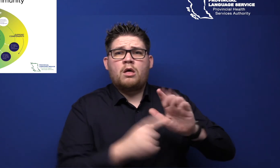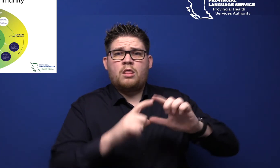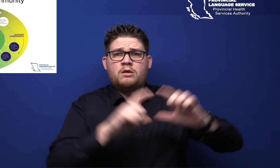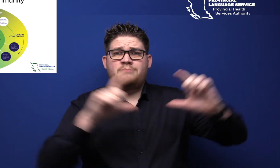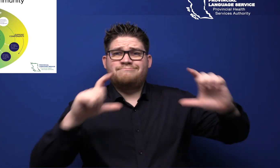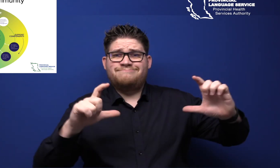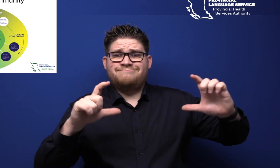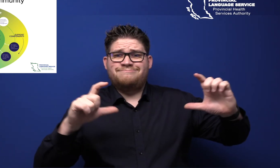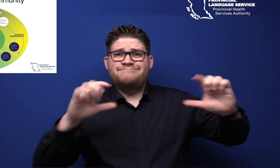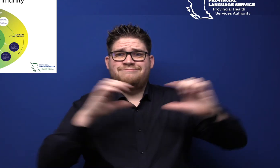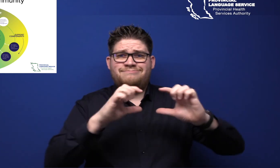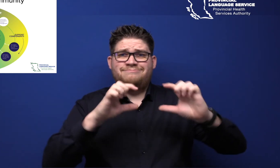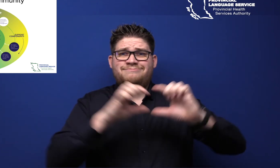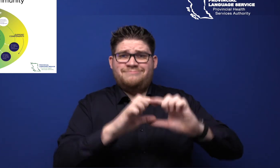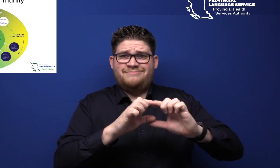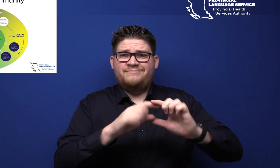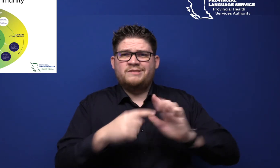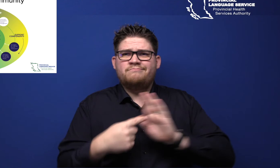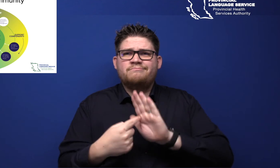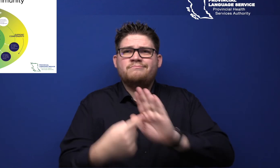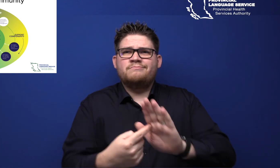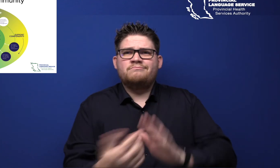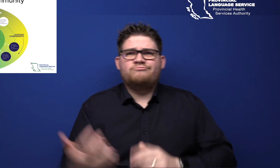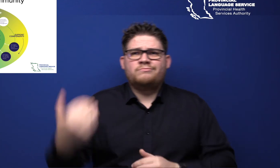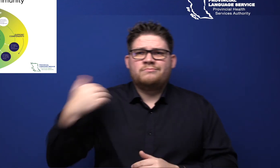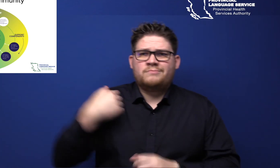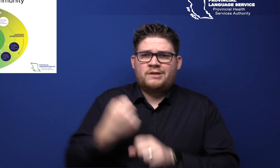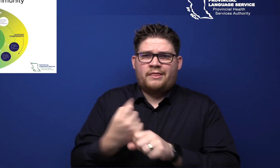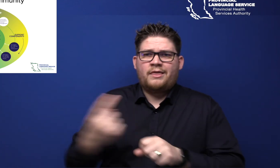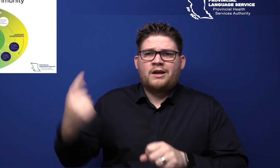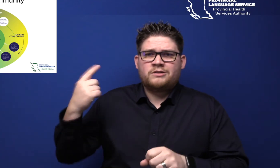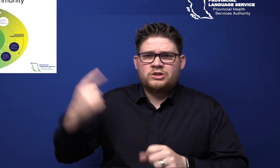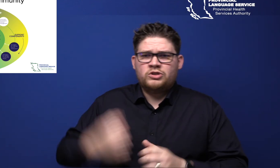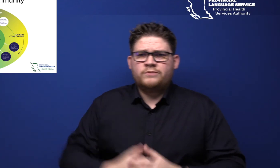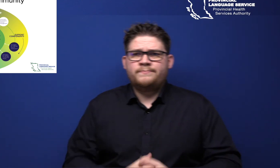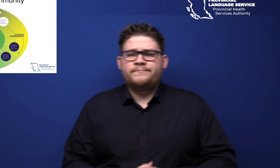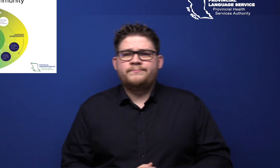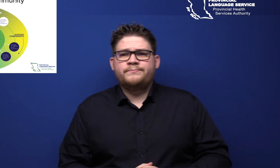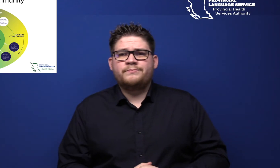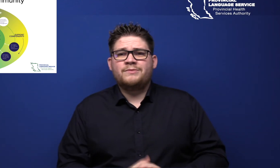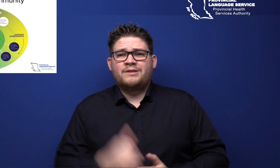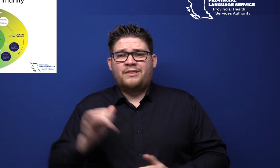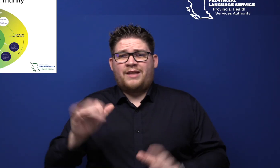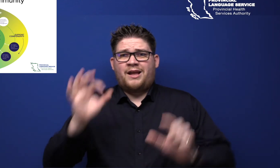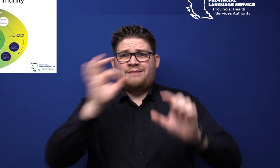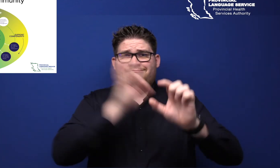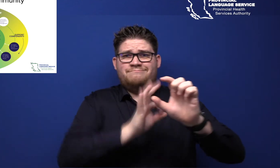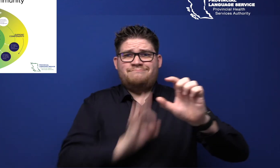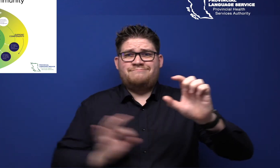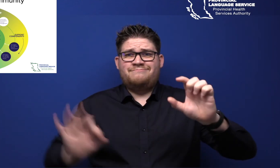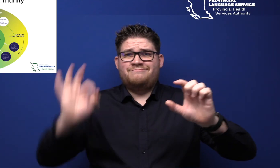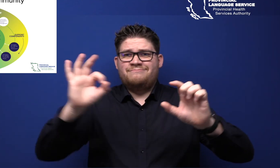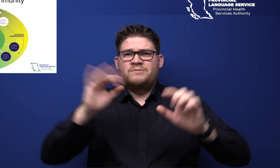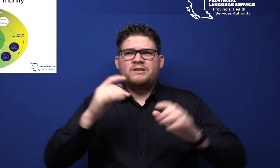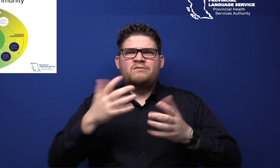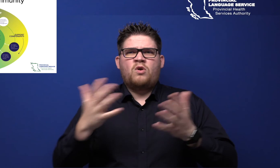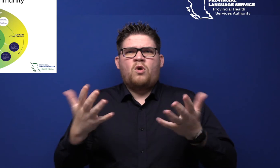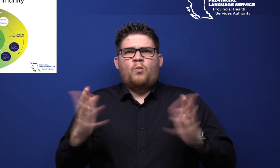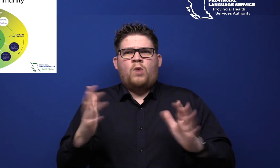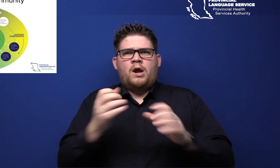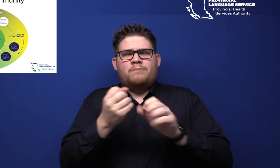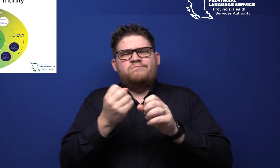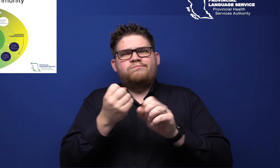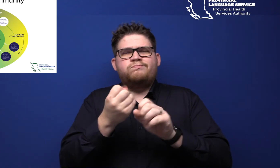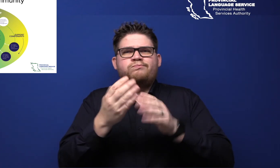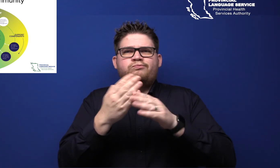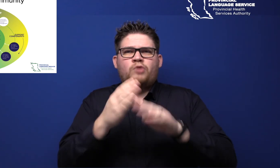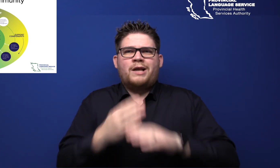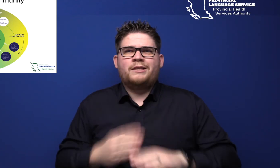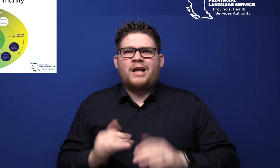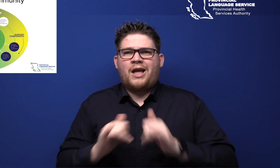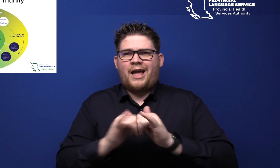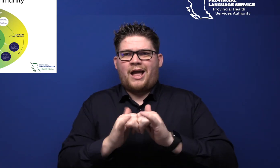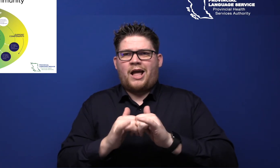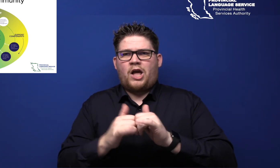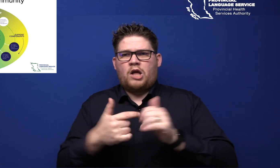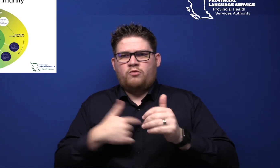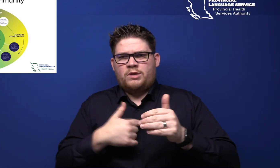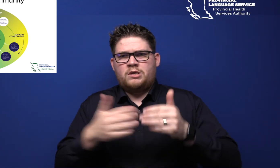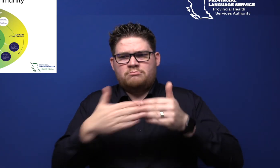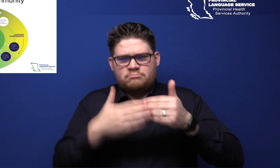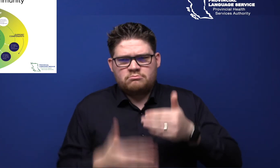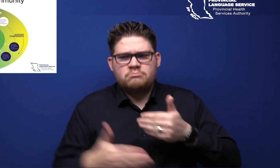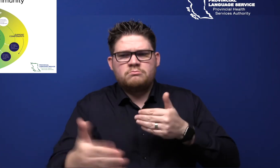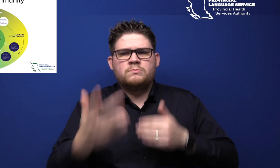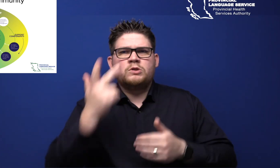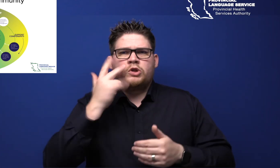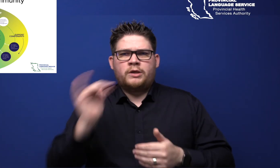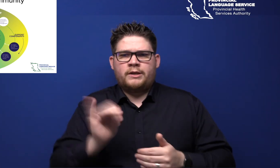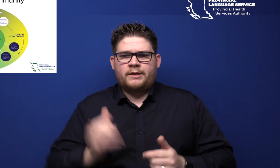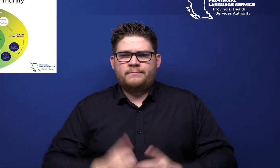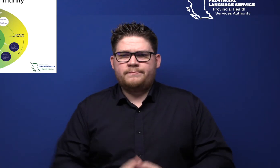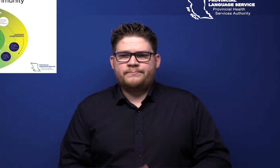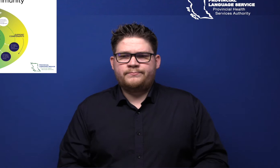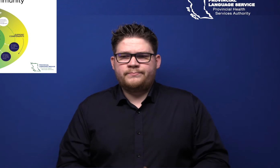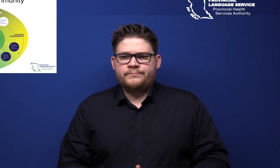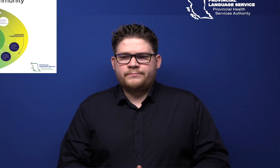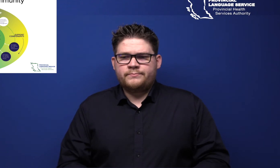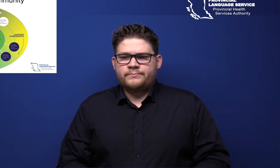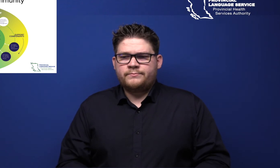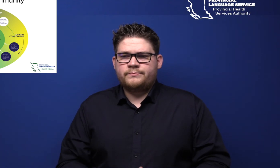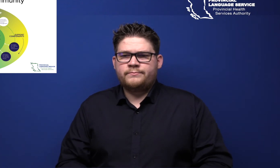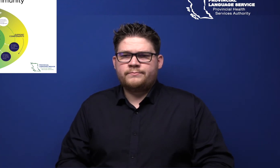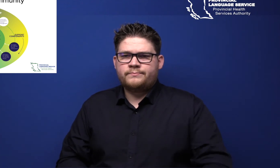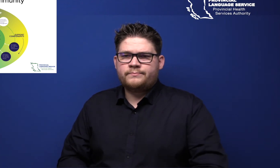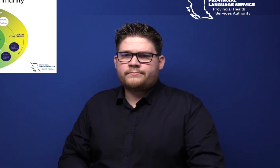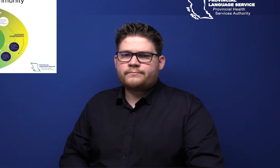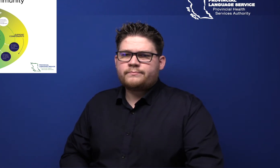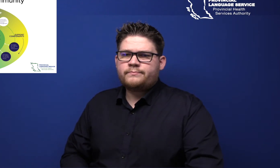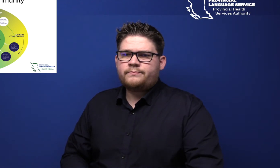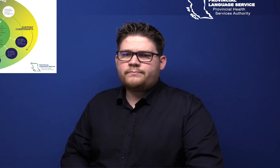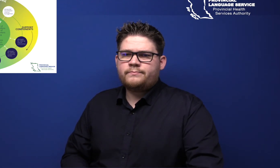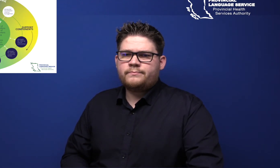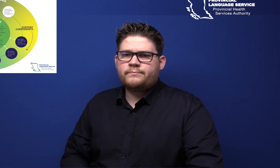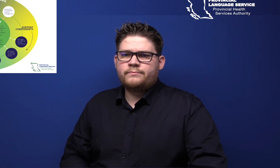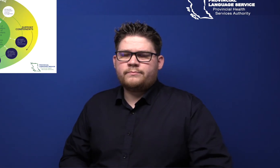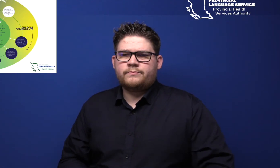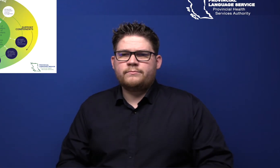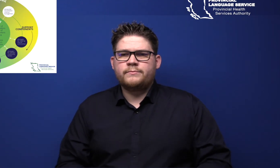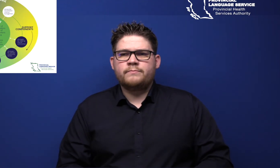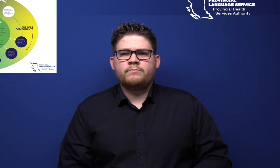THIS SHOWS THE COMMUNITY MODEL THAT WAS ESTABLISHED. LAST YEAR, WE WILL BREAK THIS DOWN AND EXPLAIN CLEARLY THE